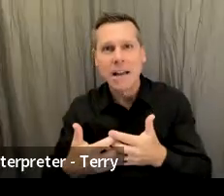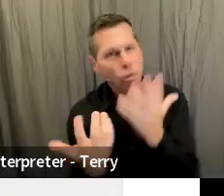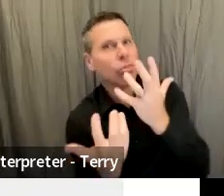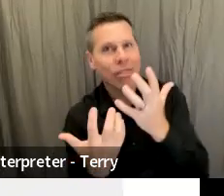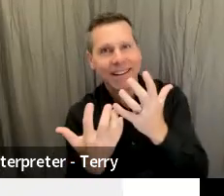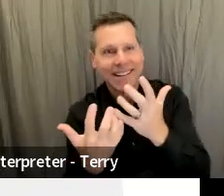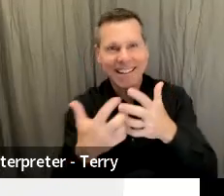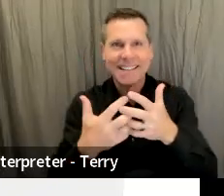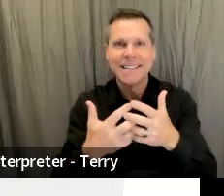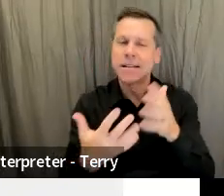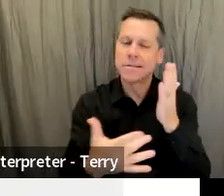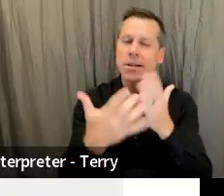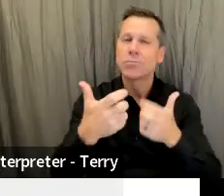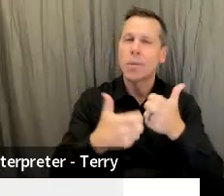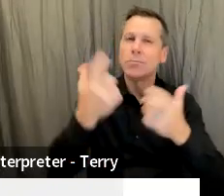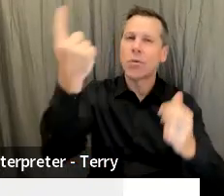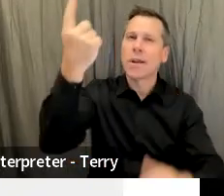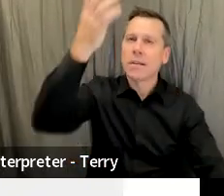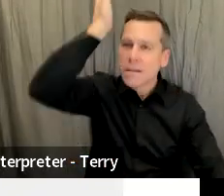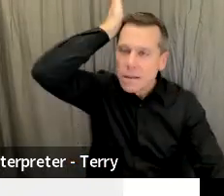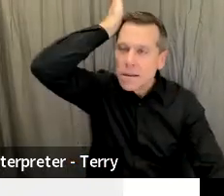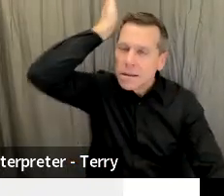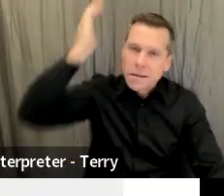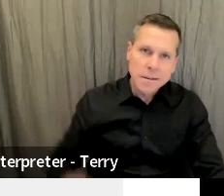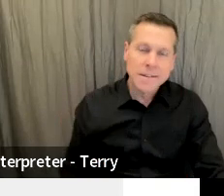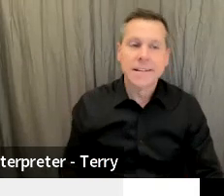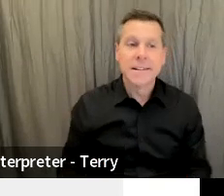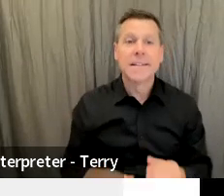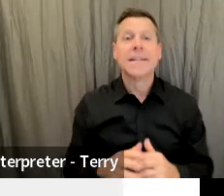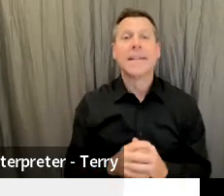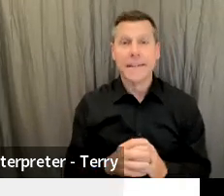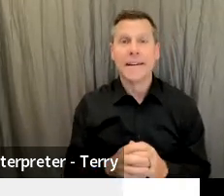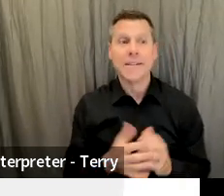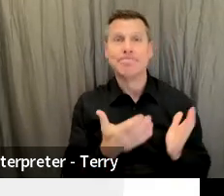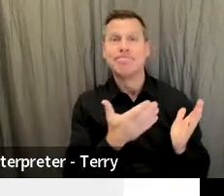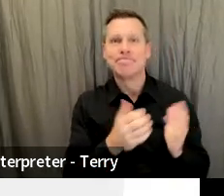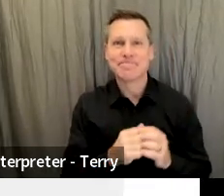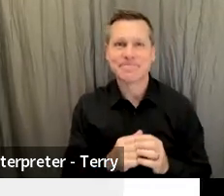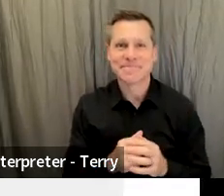Technical difficulties already for me at 8 a.m.. Okay, so now we're in the right transition